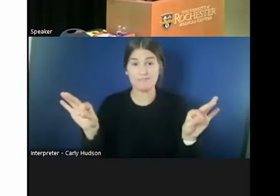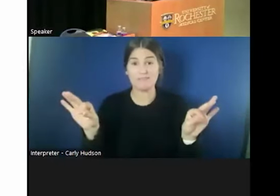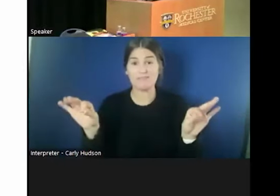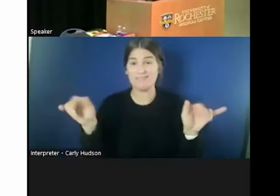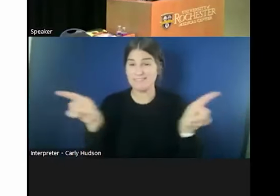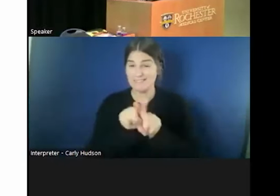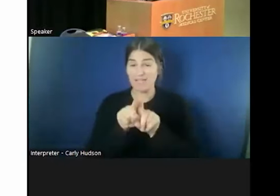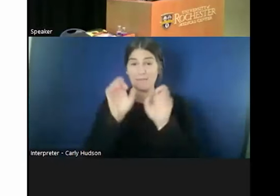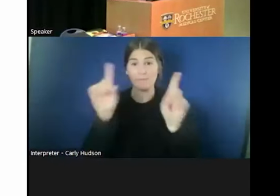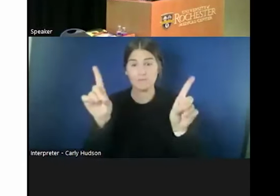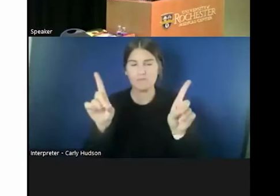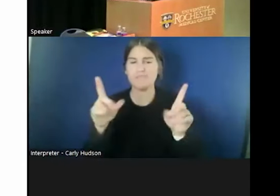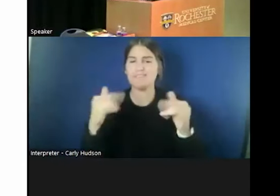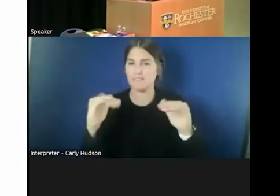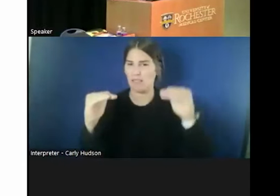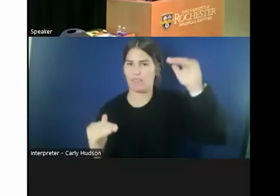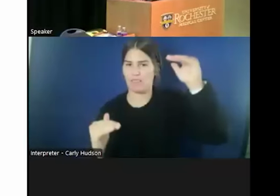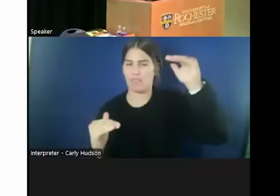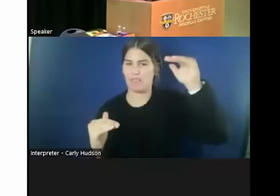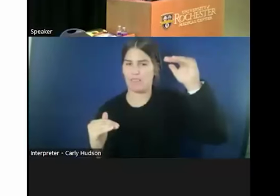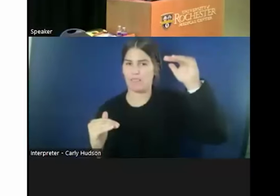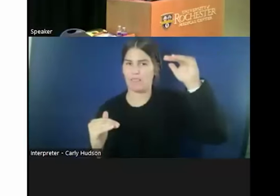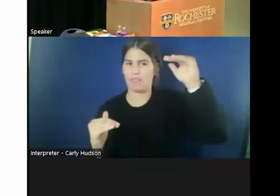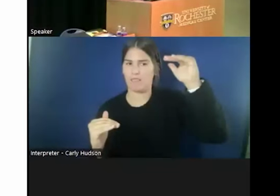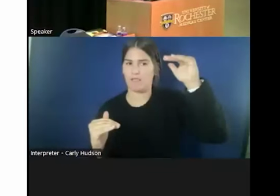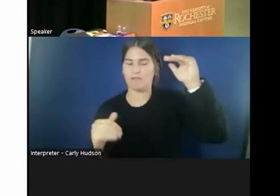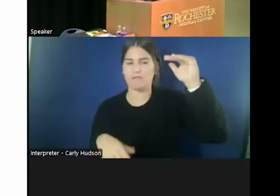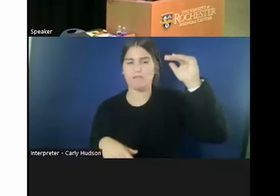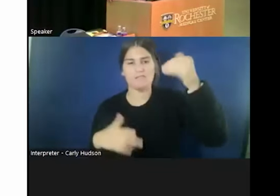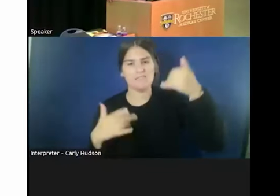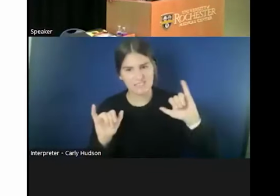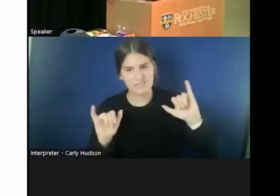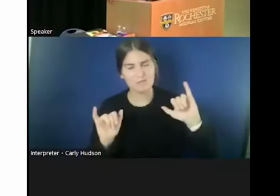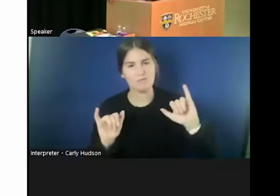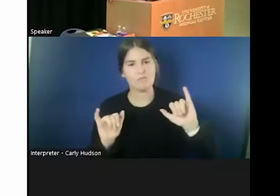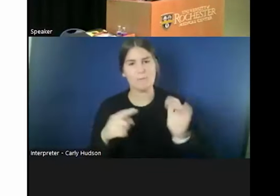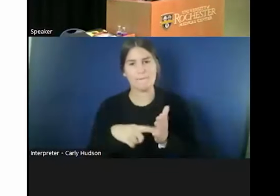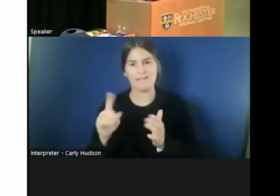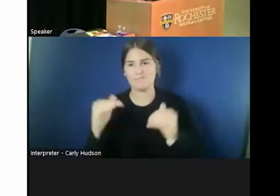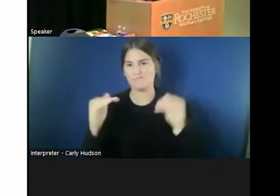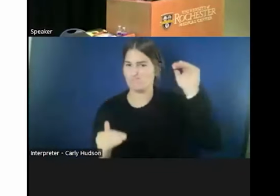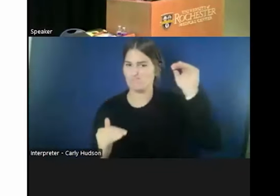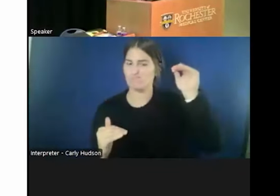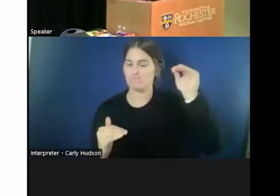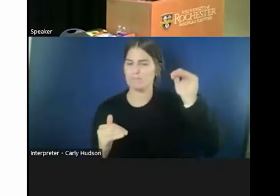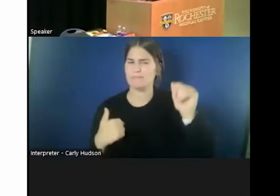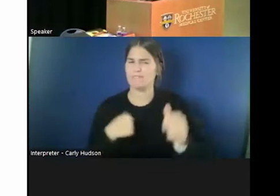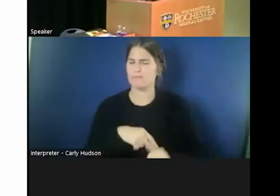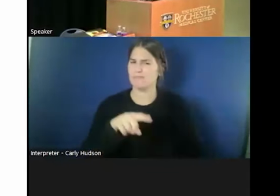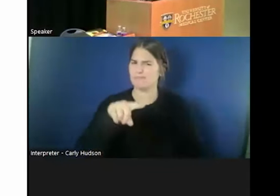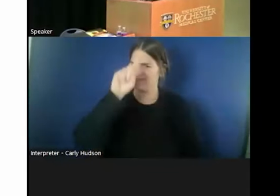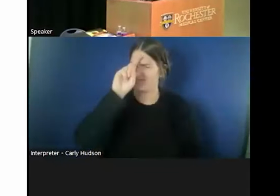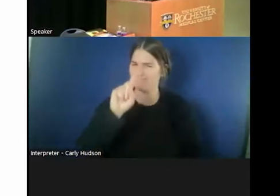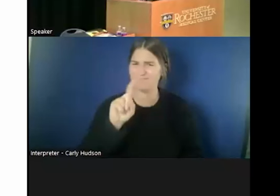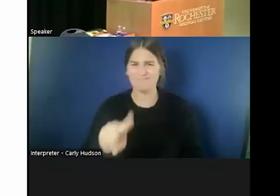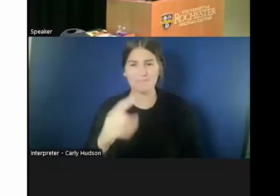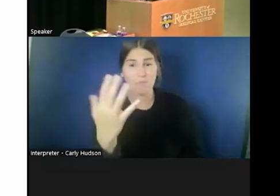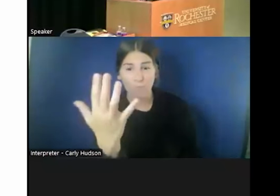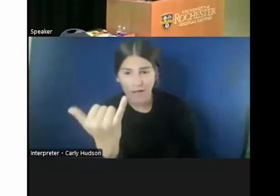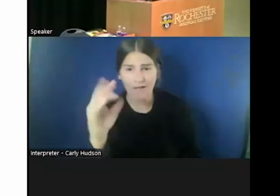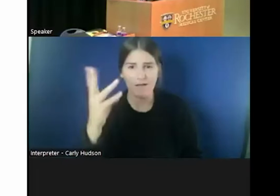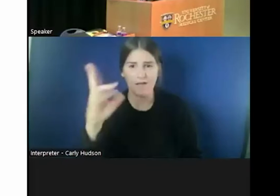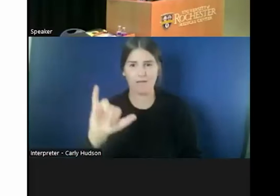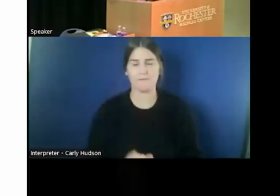and there is still um a a a difference in Pay equity and we have to question why is that when